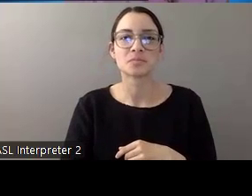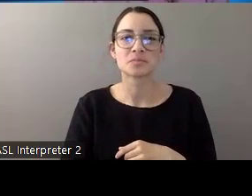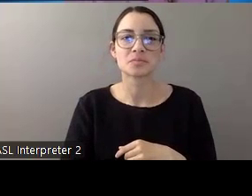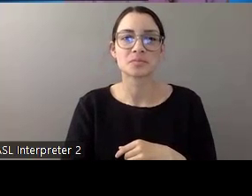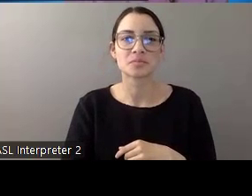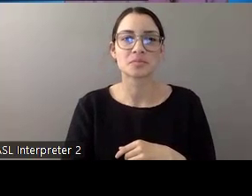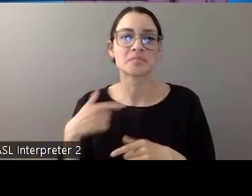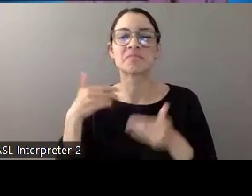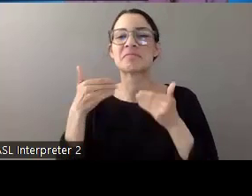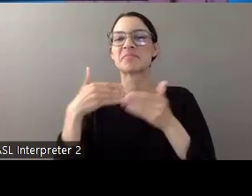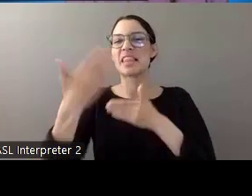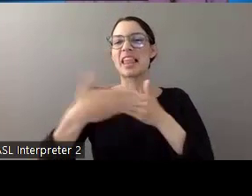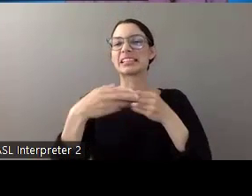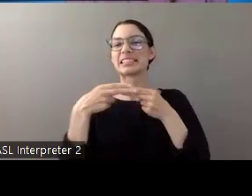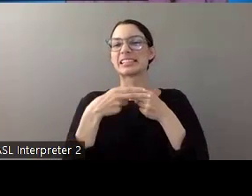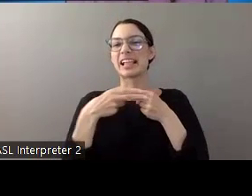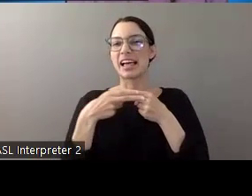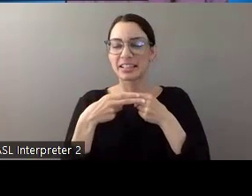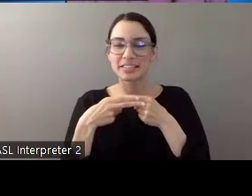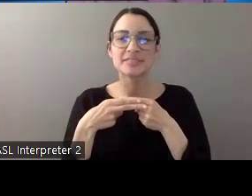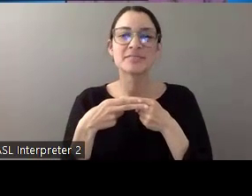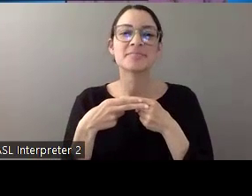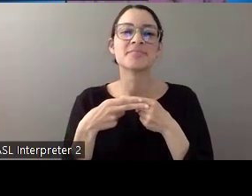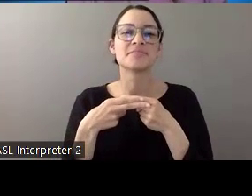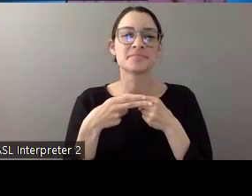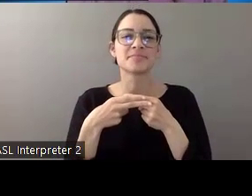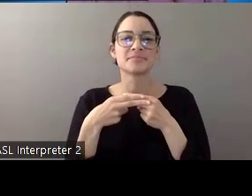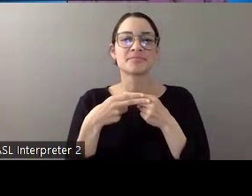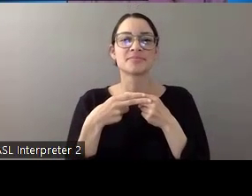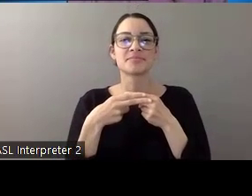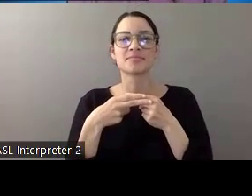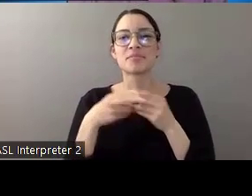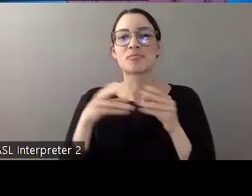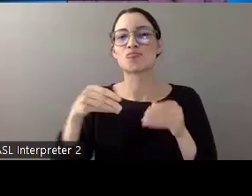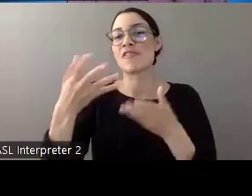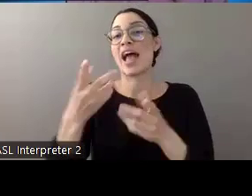and provide the correct answer.